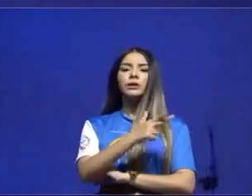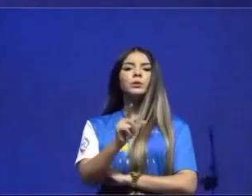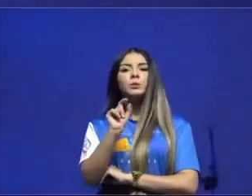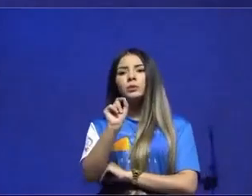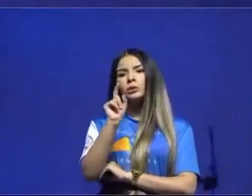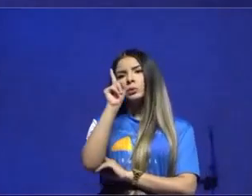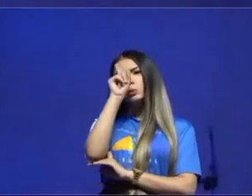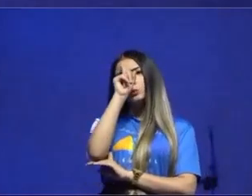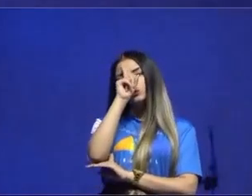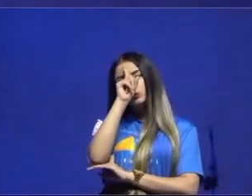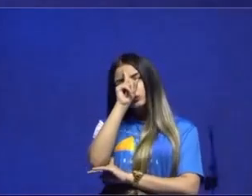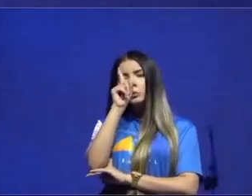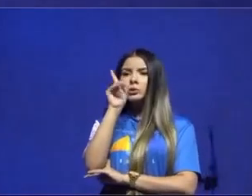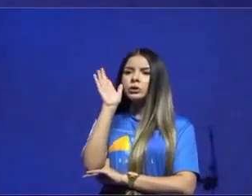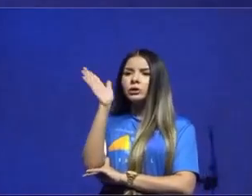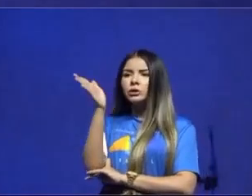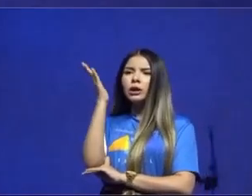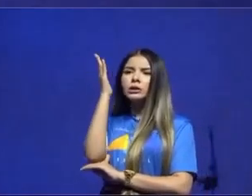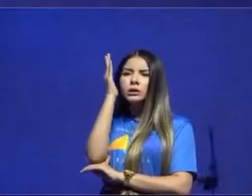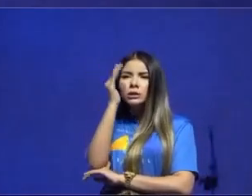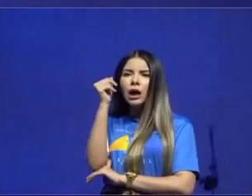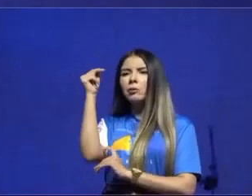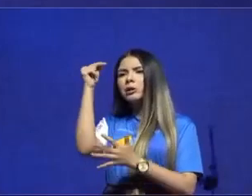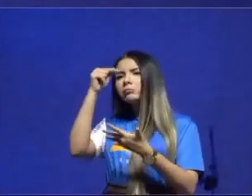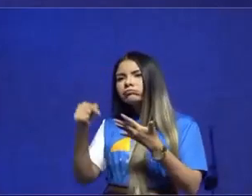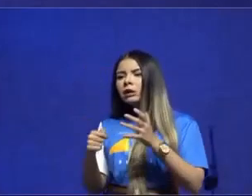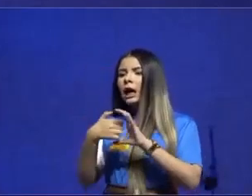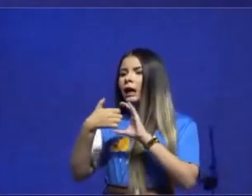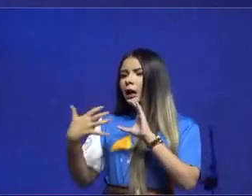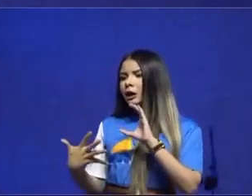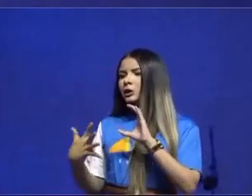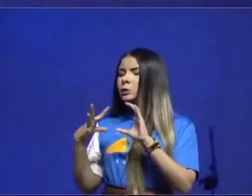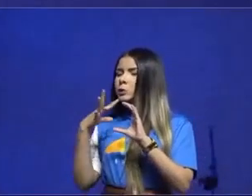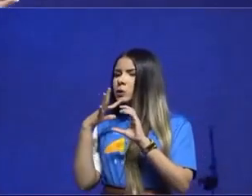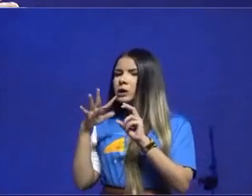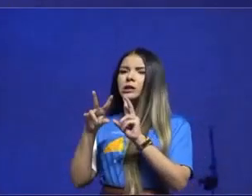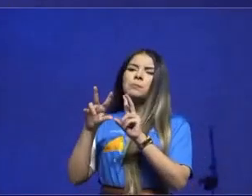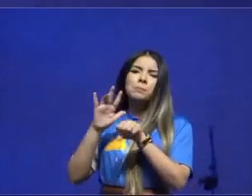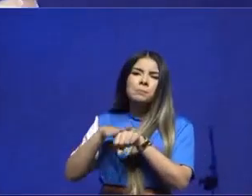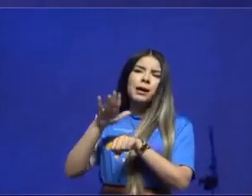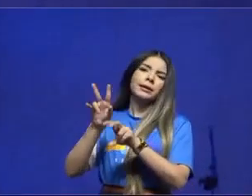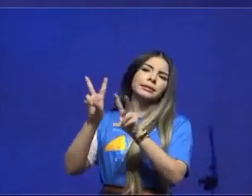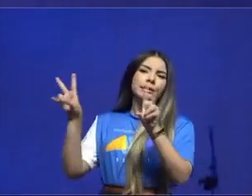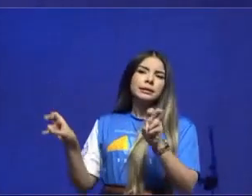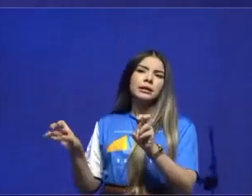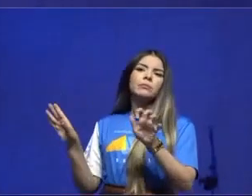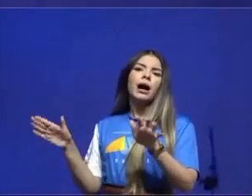of the symptoms of the characteristics and know more about the autistic spectrum today than in the past So